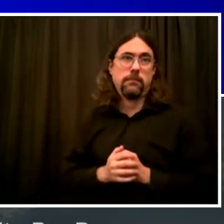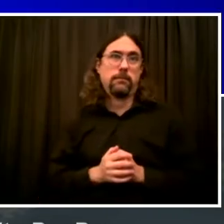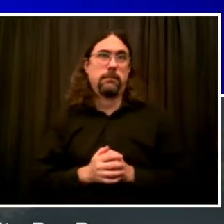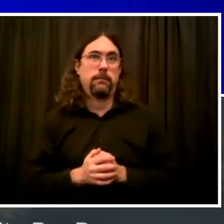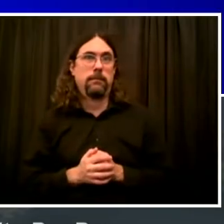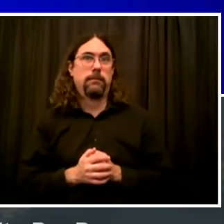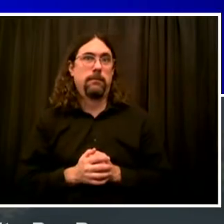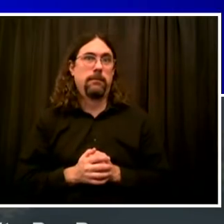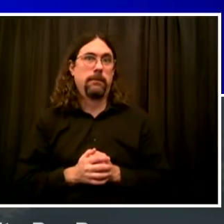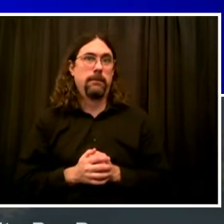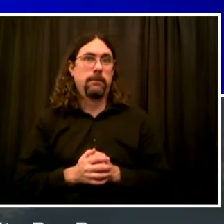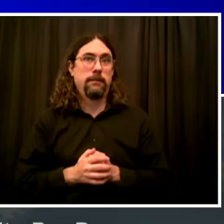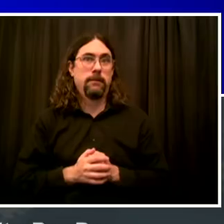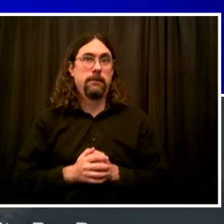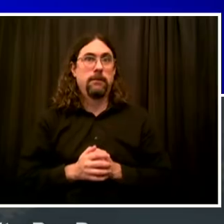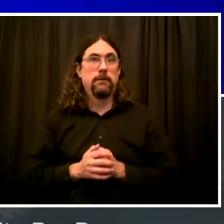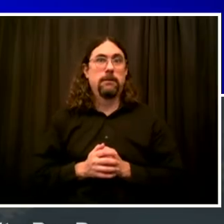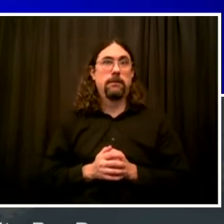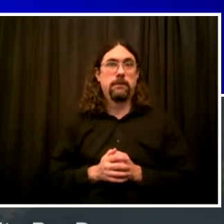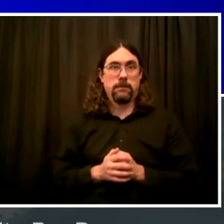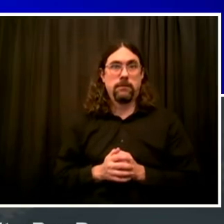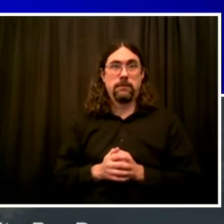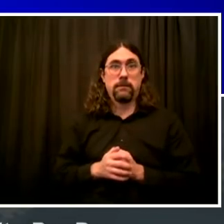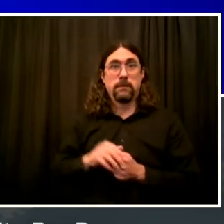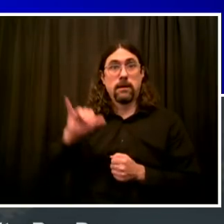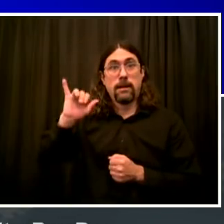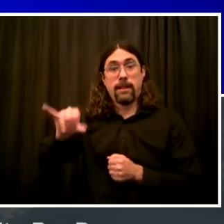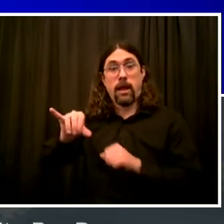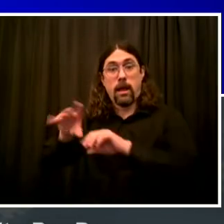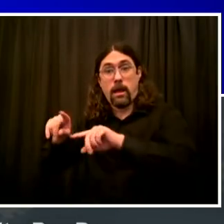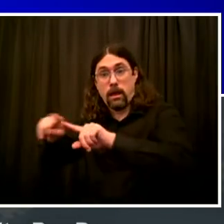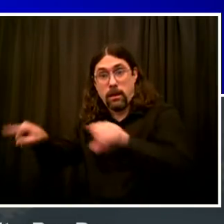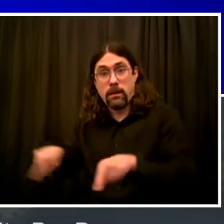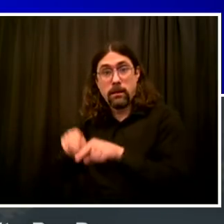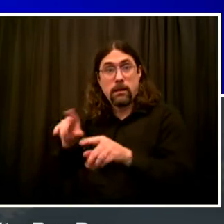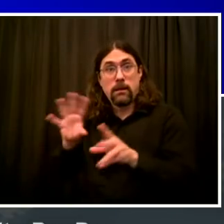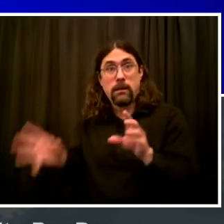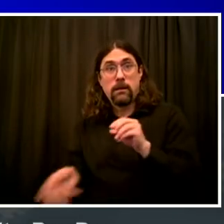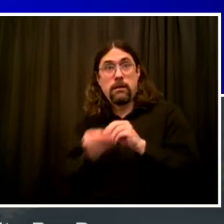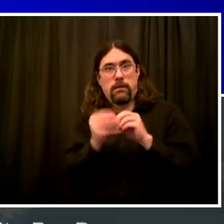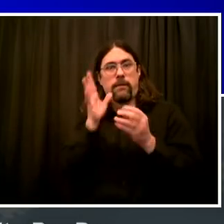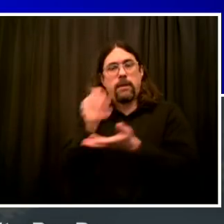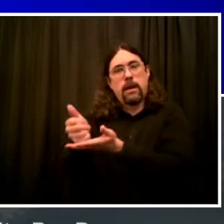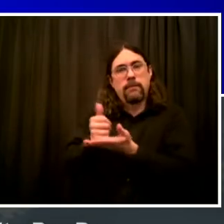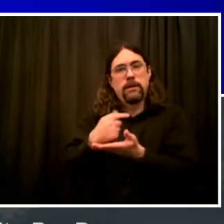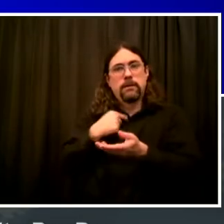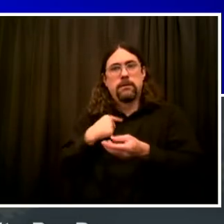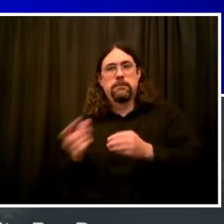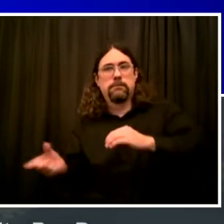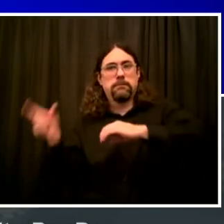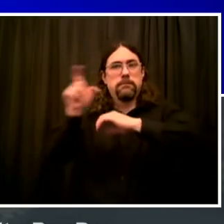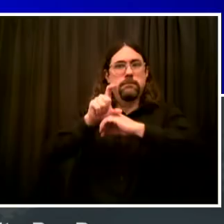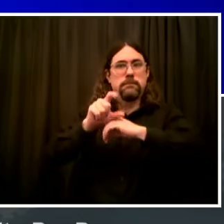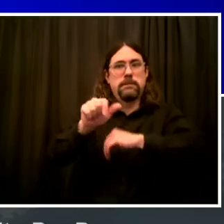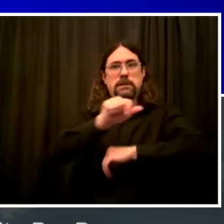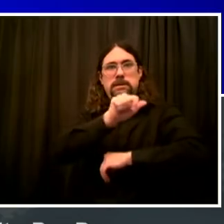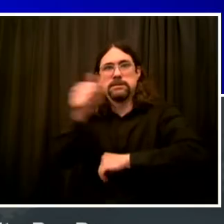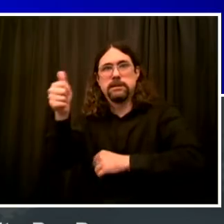RICHMOND. THOSE ARE THE SPECIFIC ADDRESSES. THAT WILL BRING US UP TO 10,700